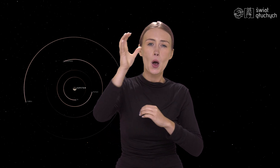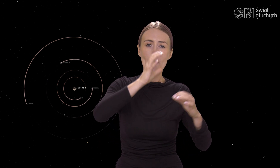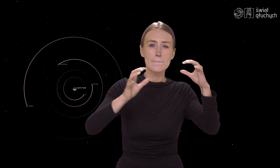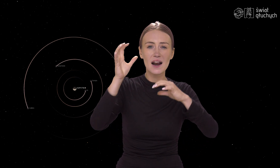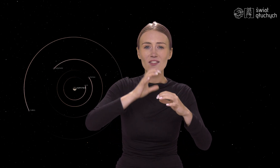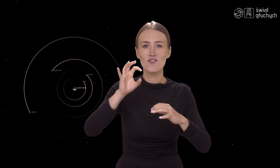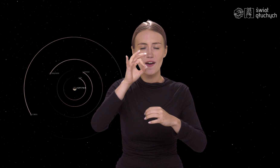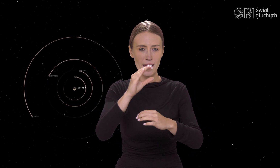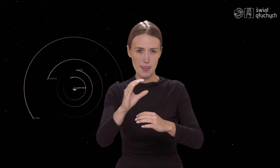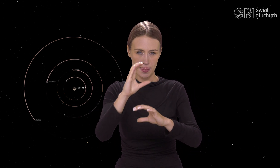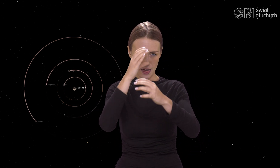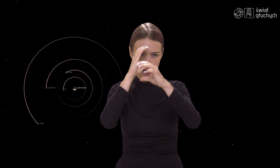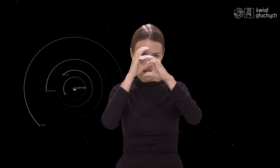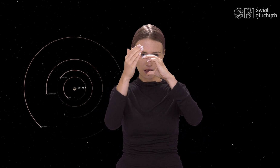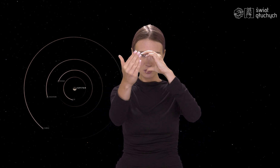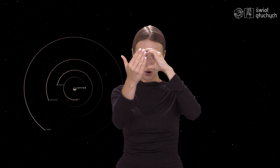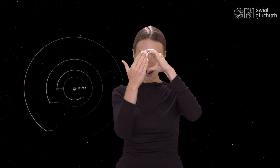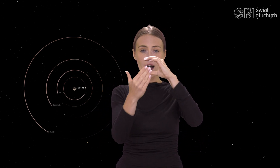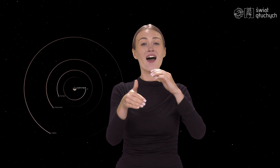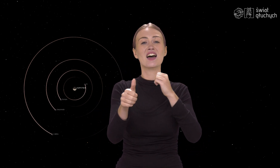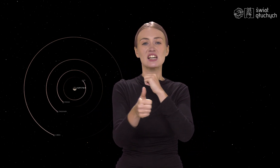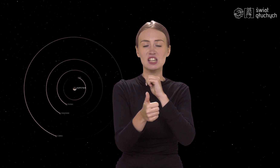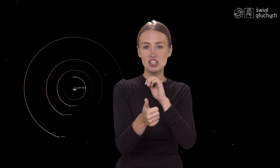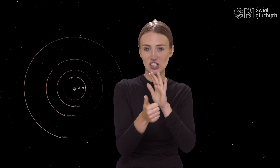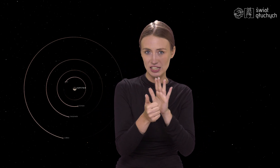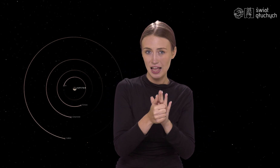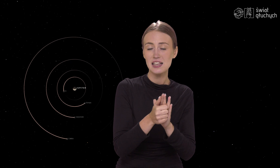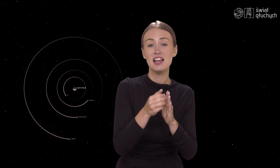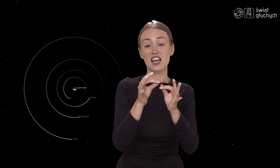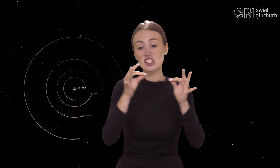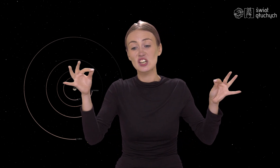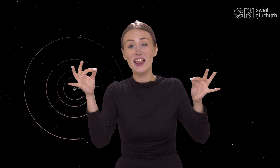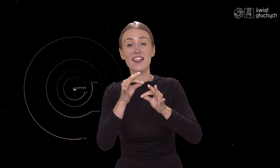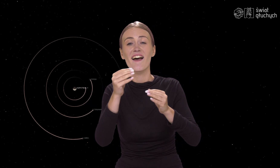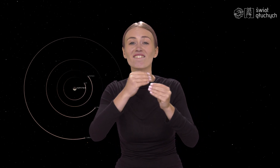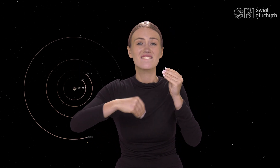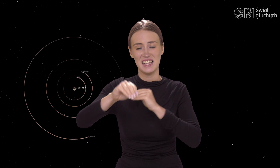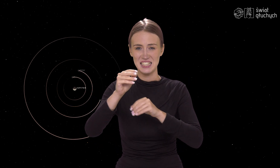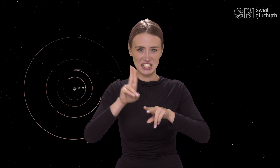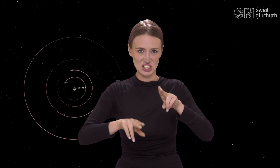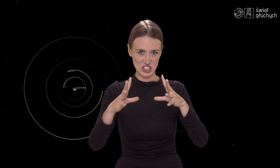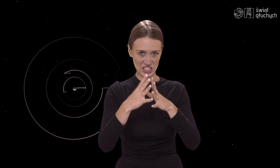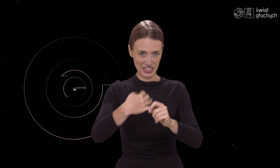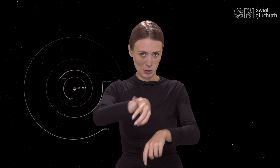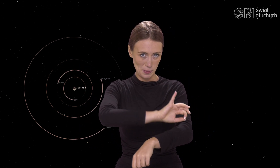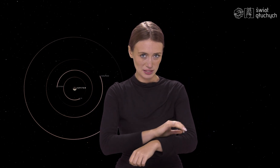due to an increasing number of telescope observations. Of these, only 16 have a diameter greater than 10 km.